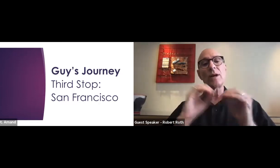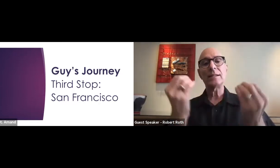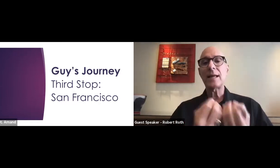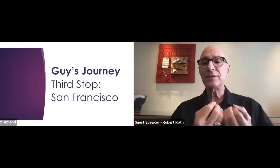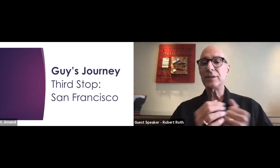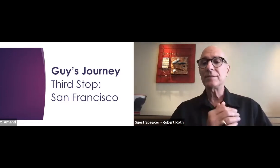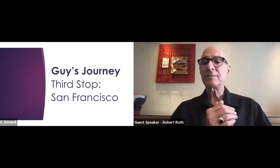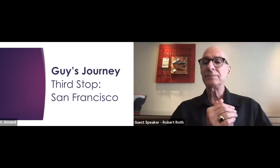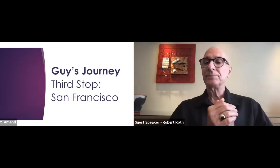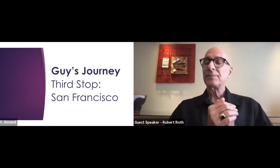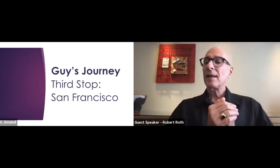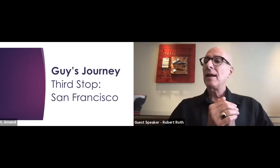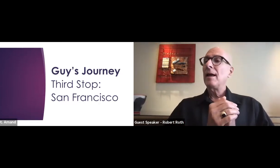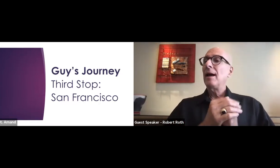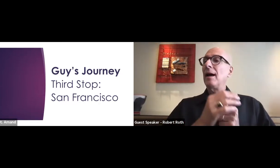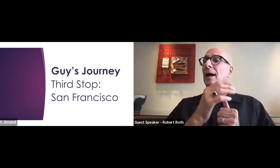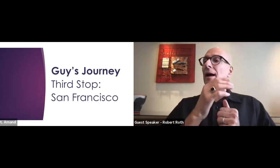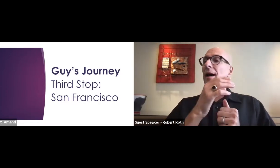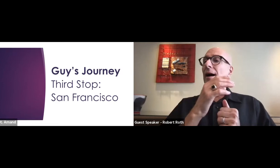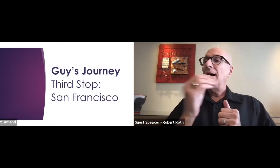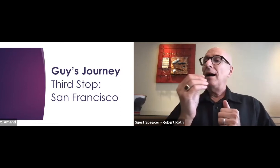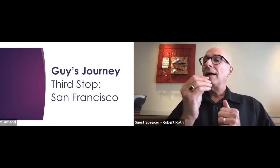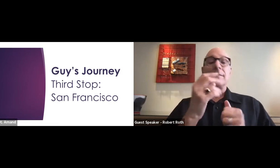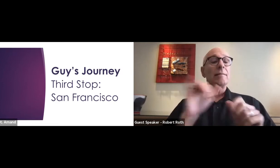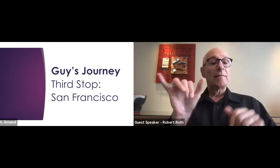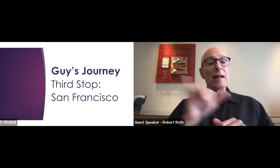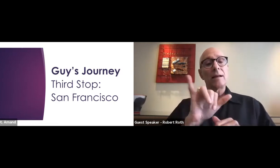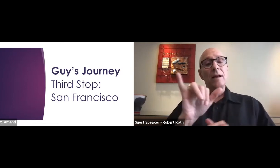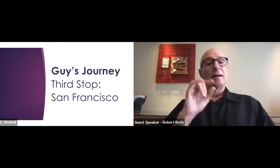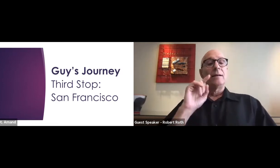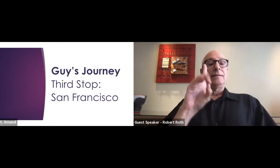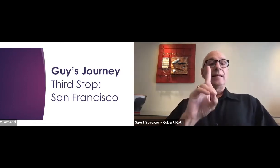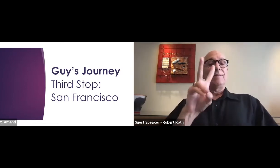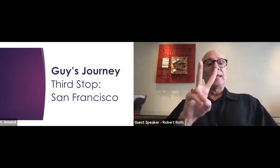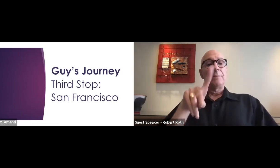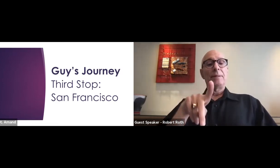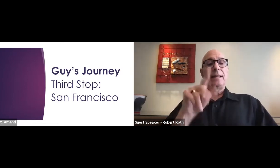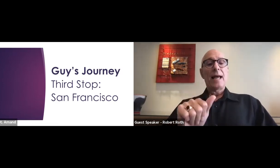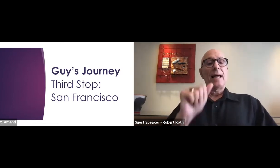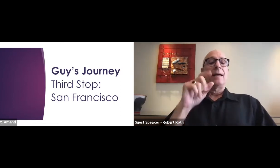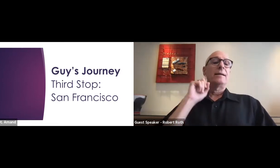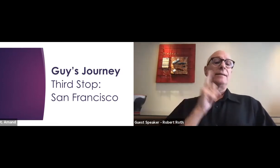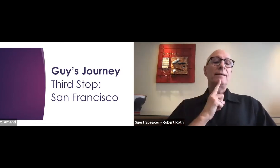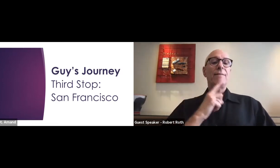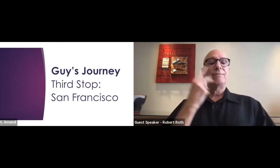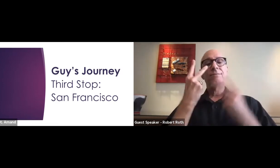and especially for Deaf artists, that sort of organization,